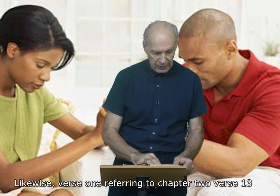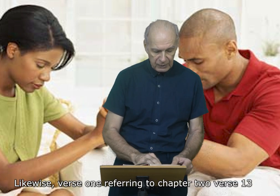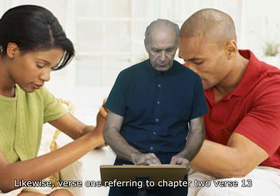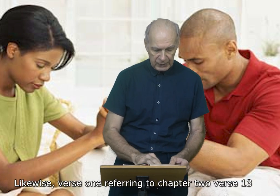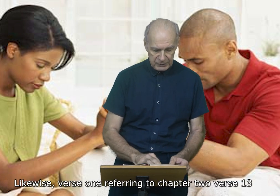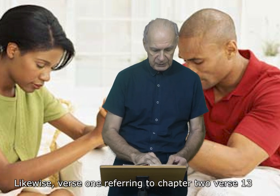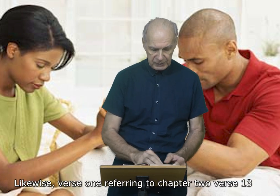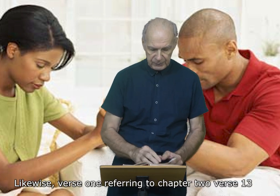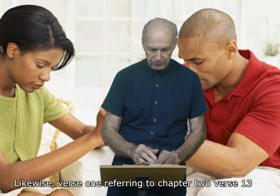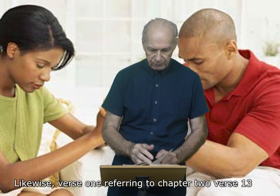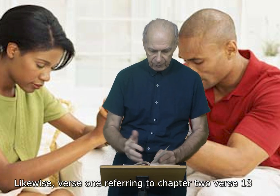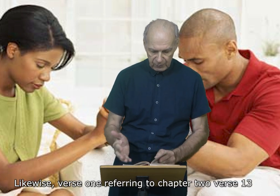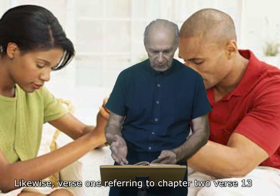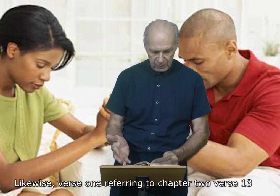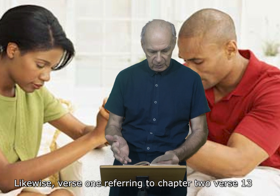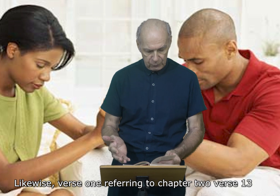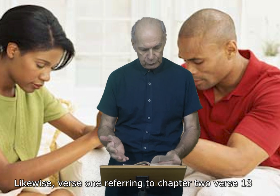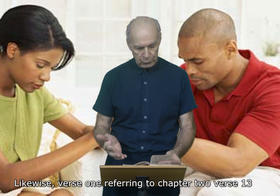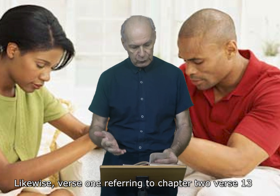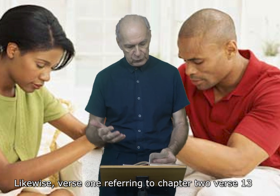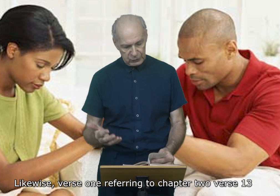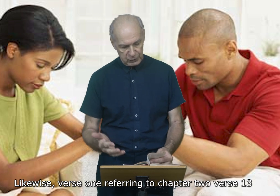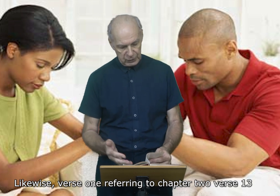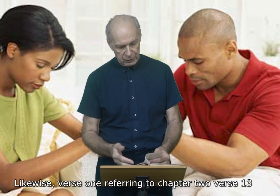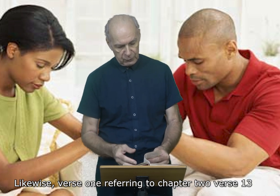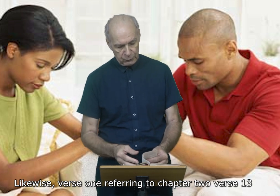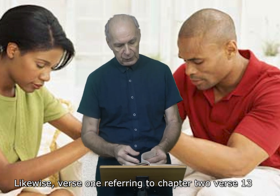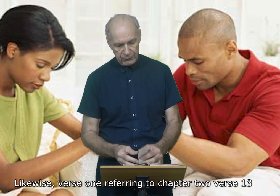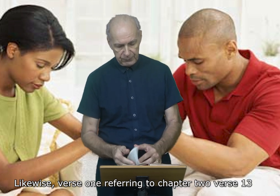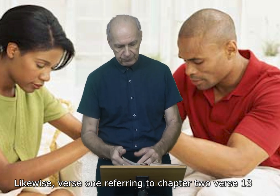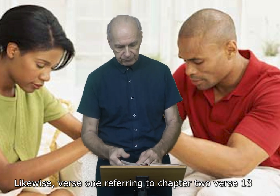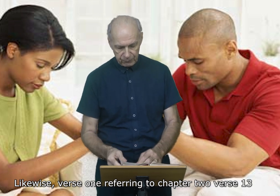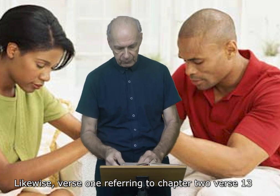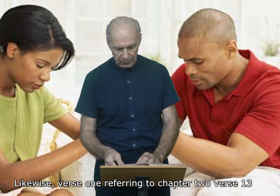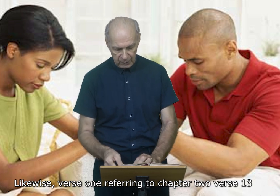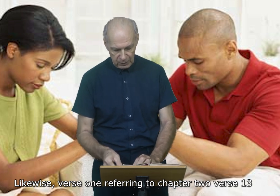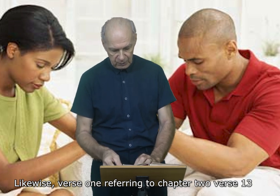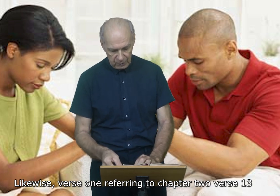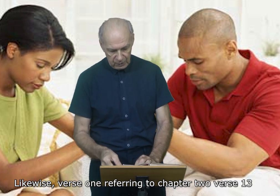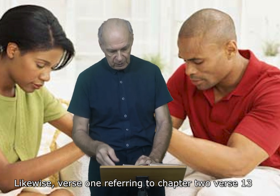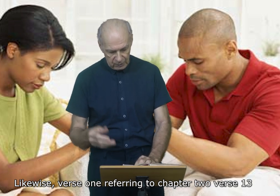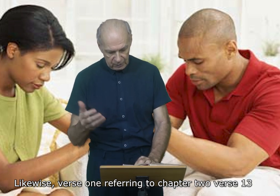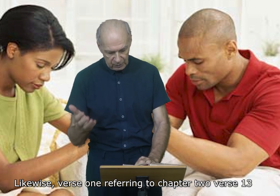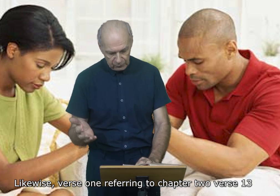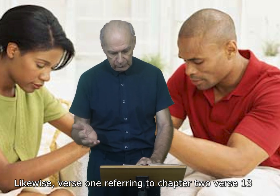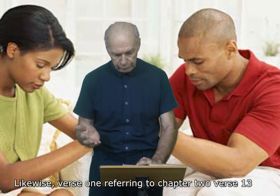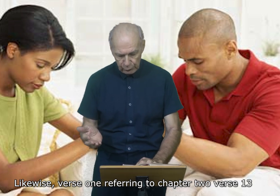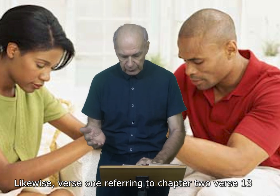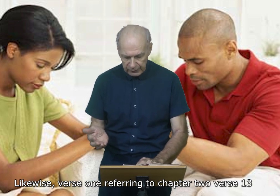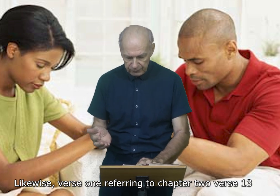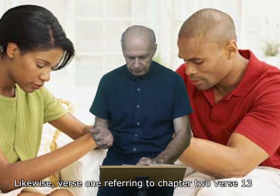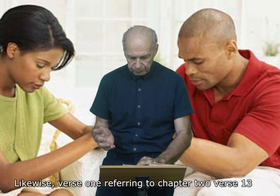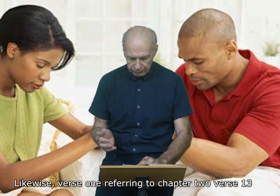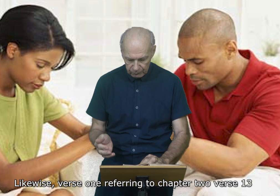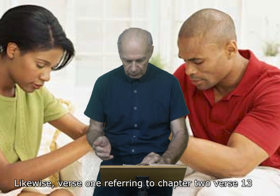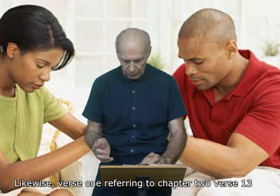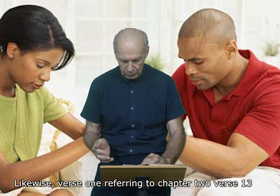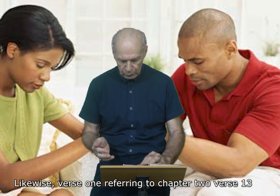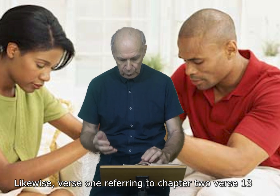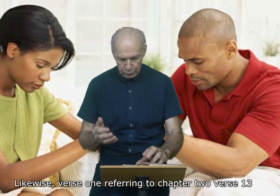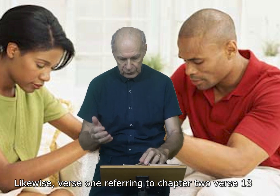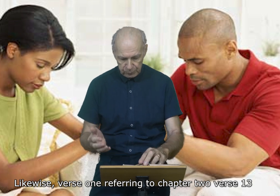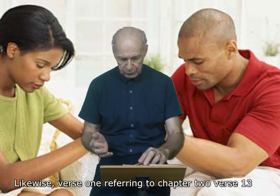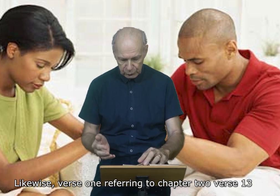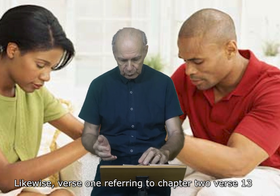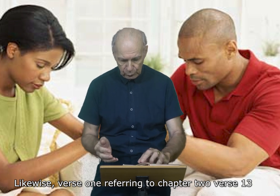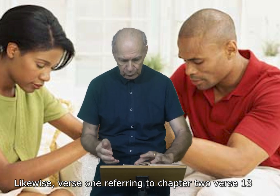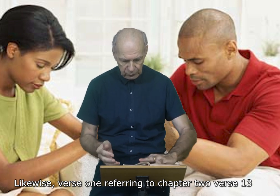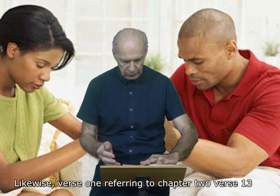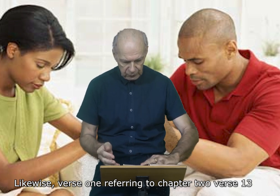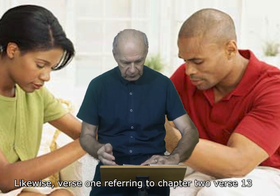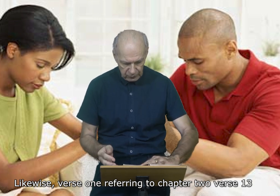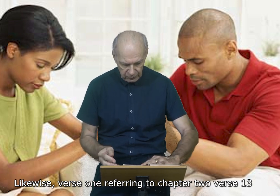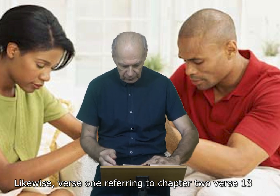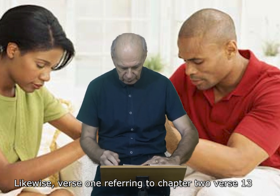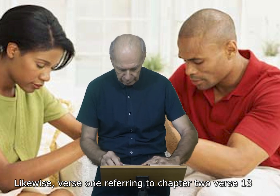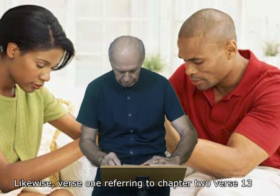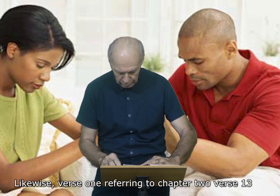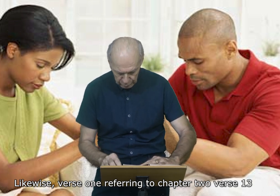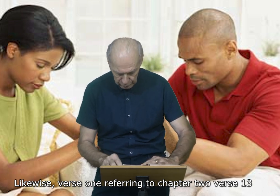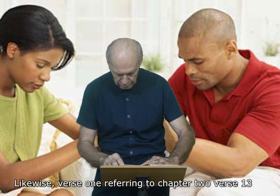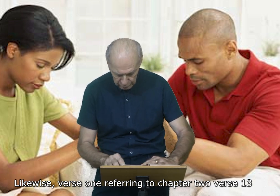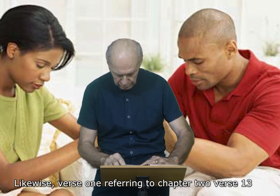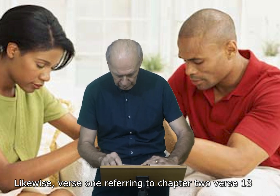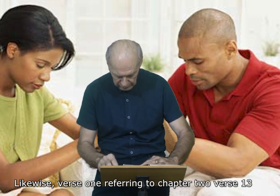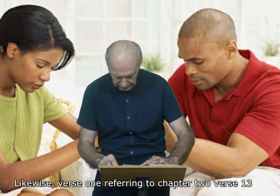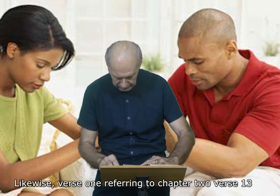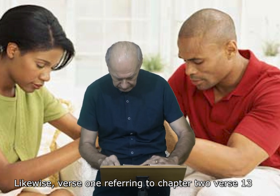Likewise, verse one referring to chapter two verse 13